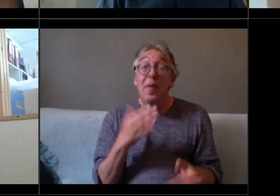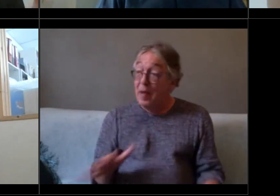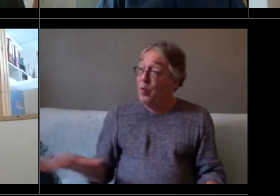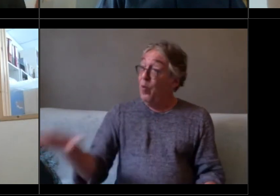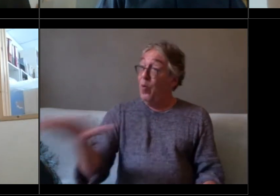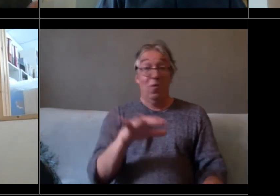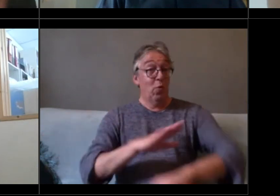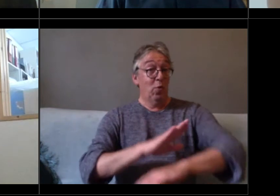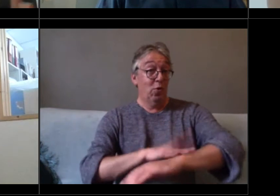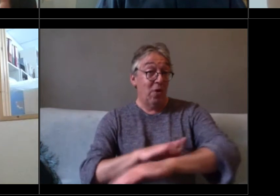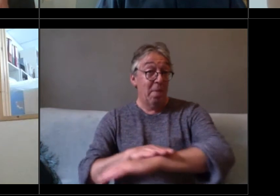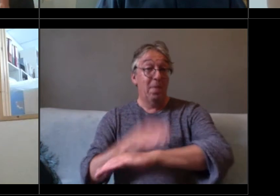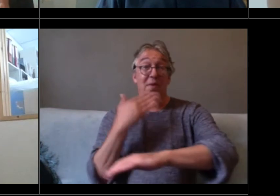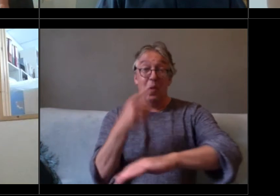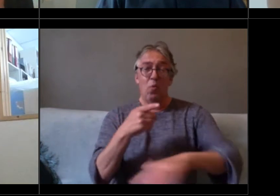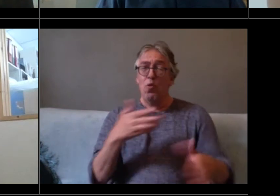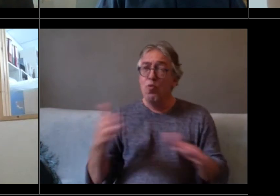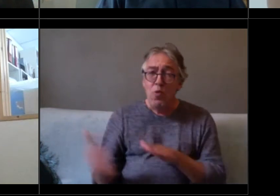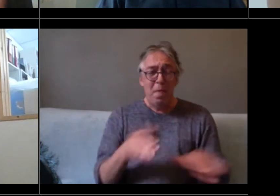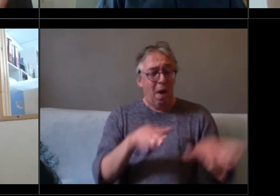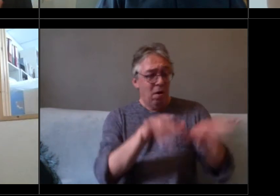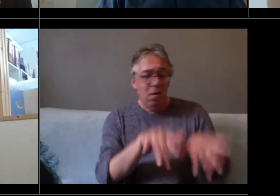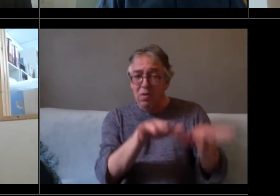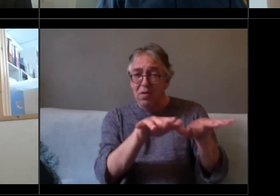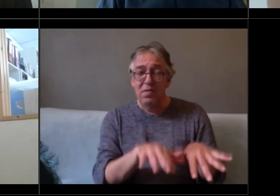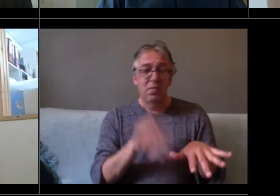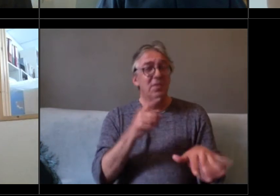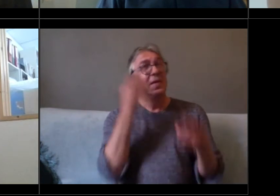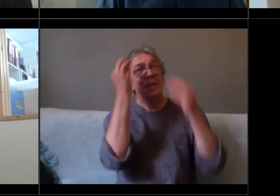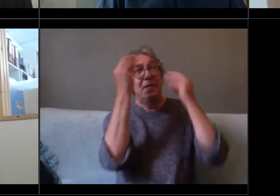your preparation and everything that you've given during the webinar.